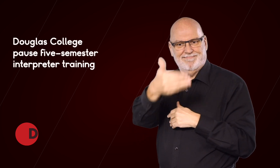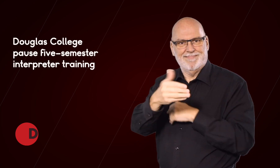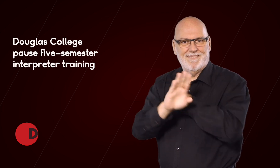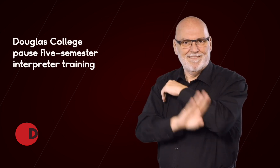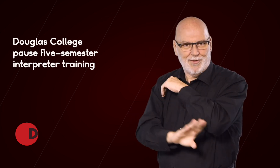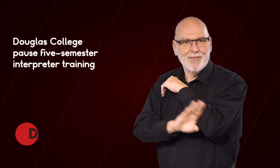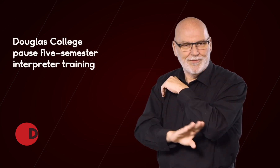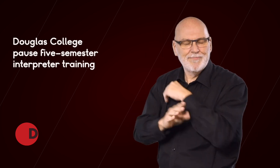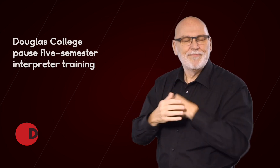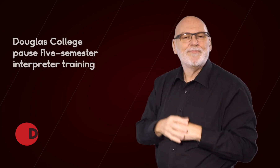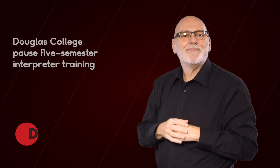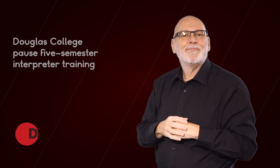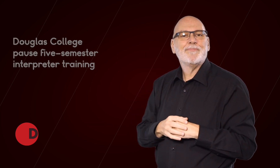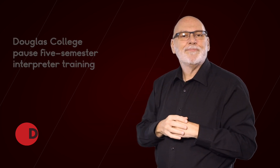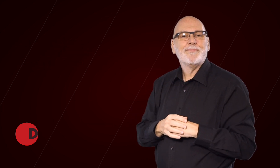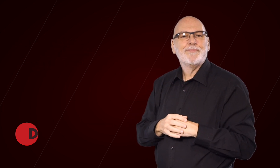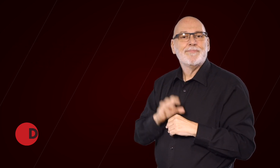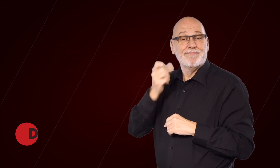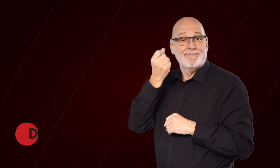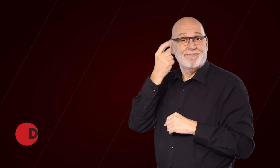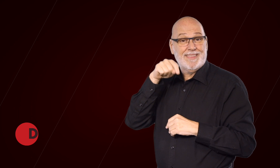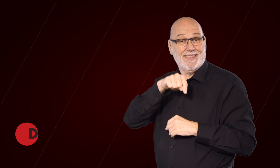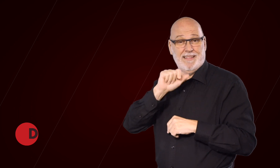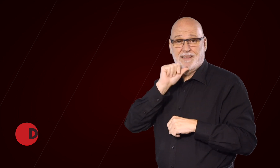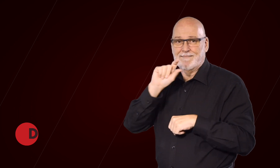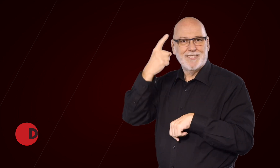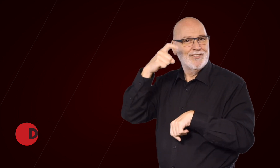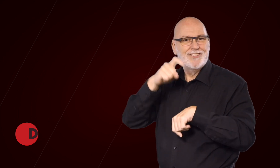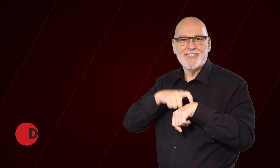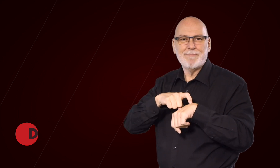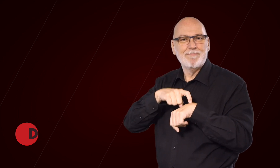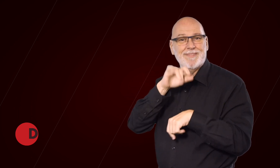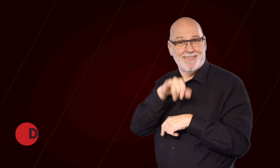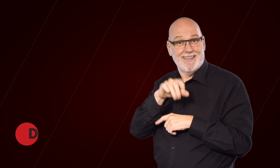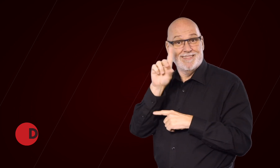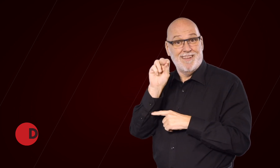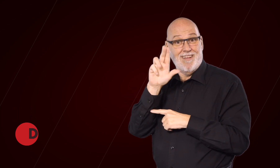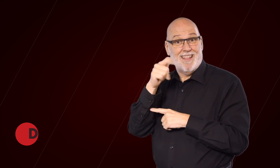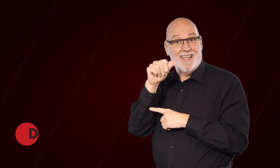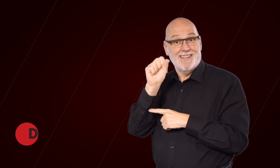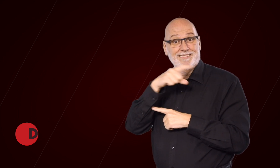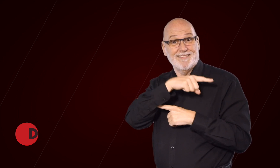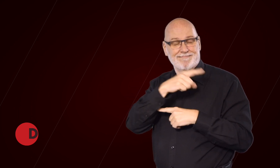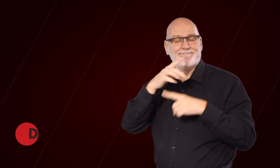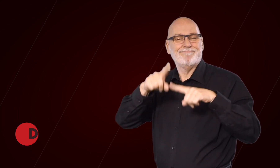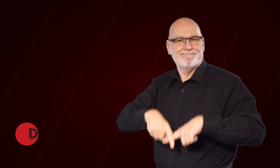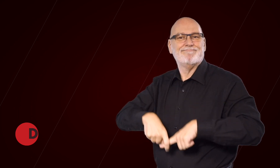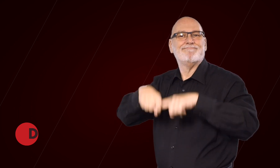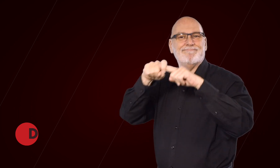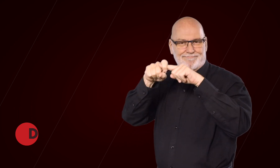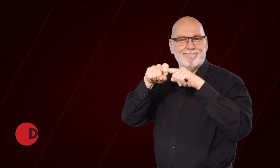It is not the first time Douglas has suspended